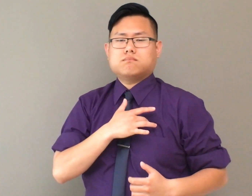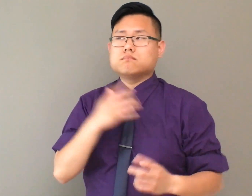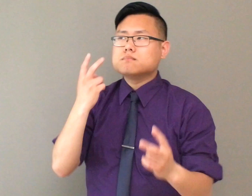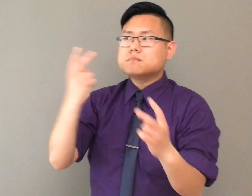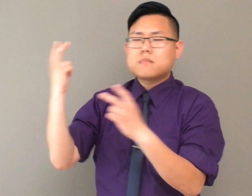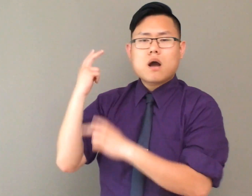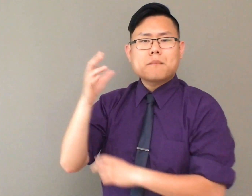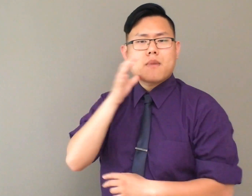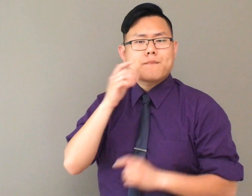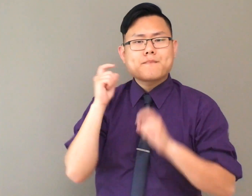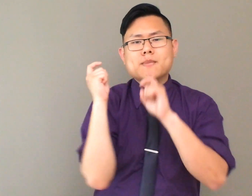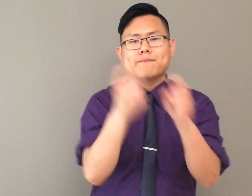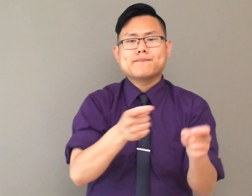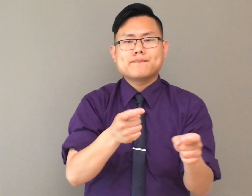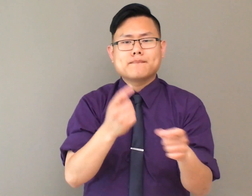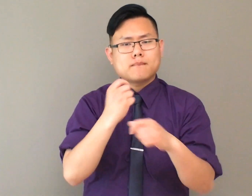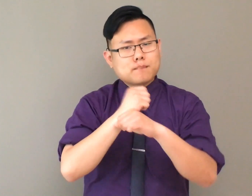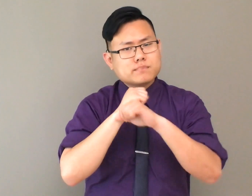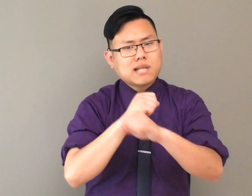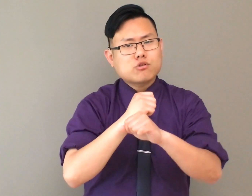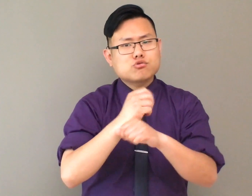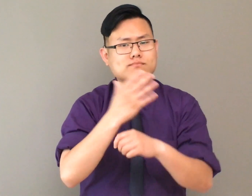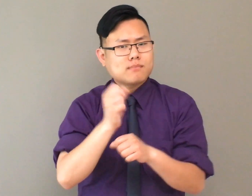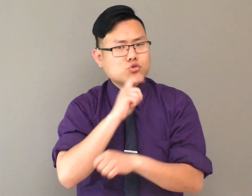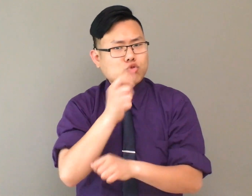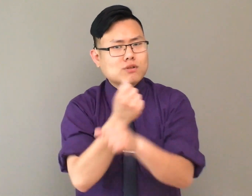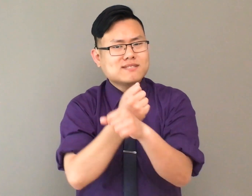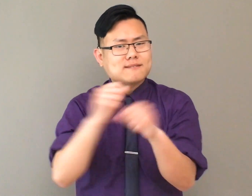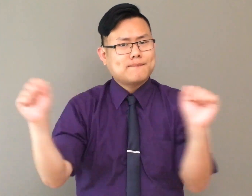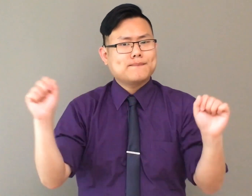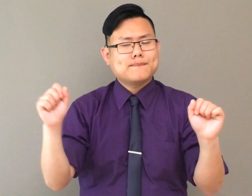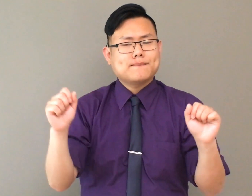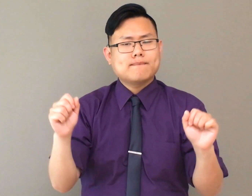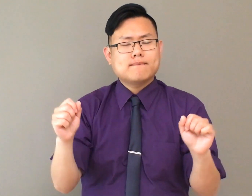had given him for protection, to make sure that he was safe. In that moment he felt